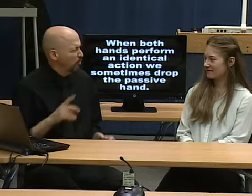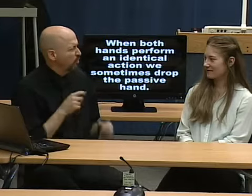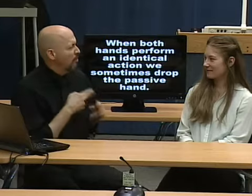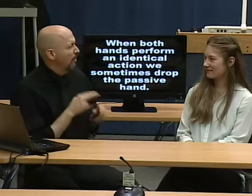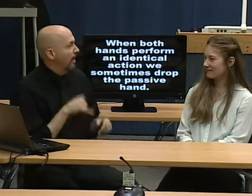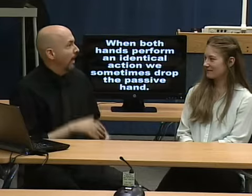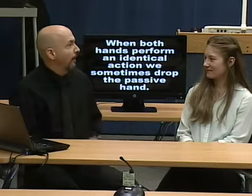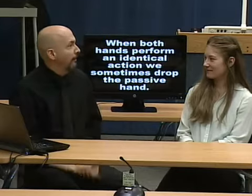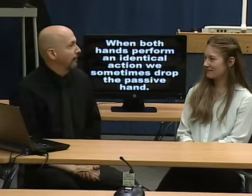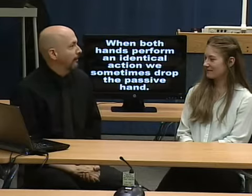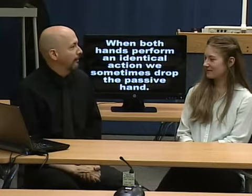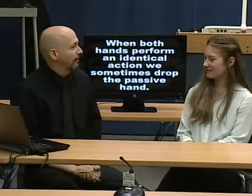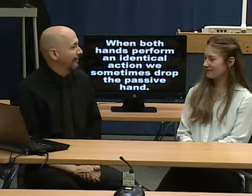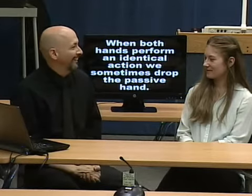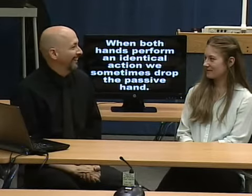What do we call that?